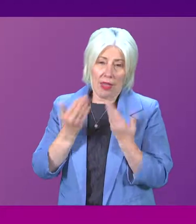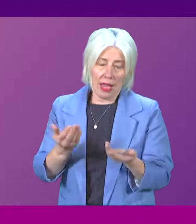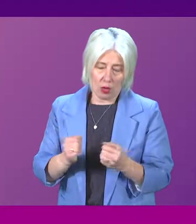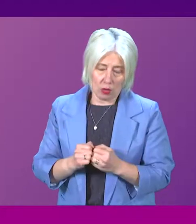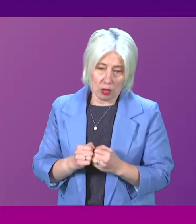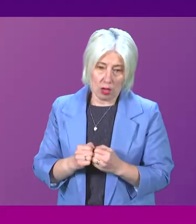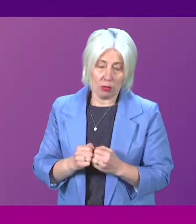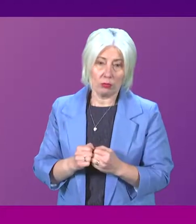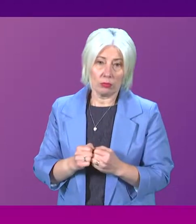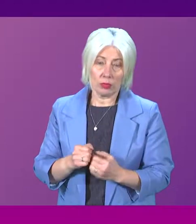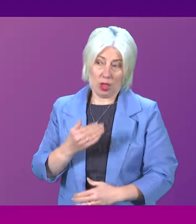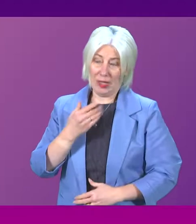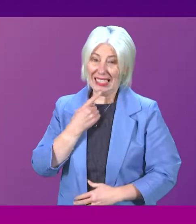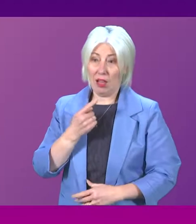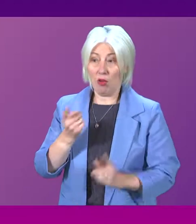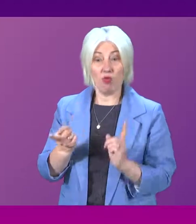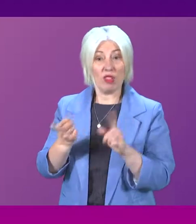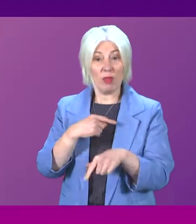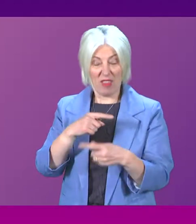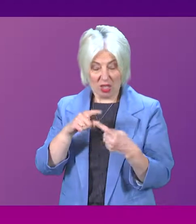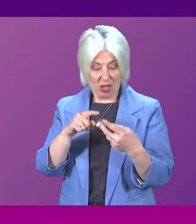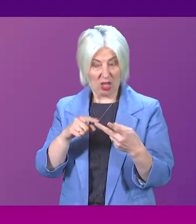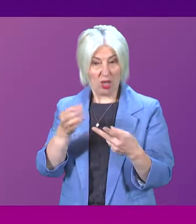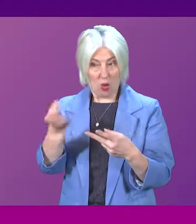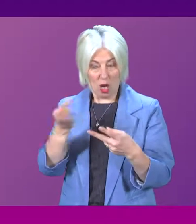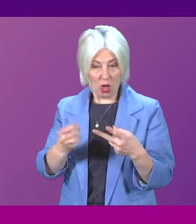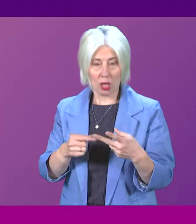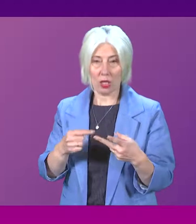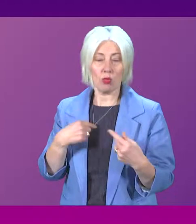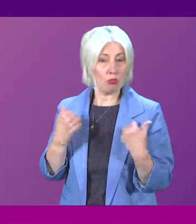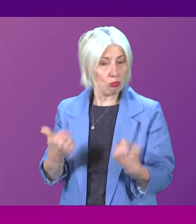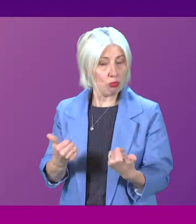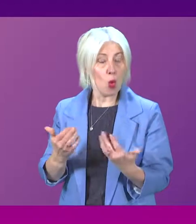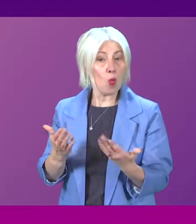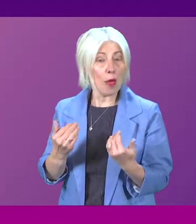In relation to the previous two questions, I welcome the Deputy First Minister’s commitment